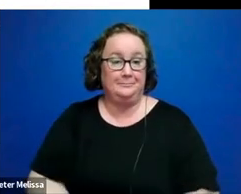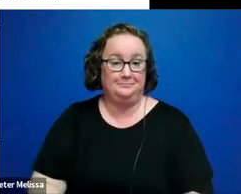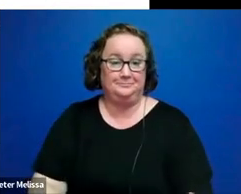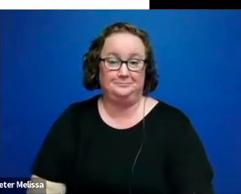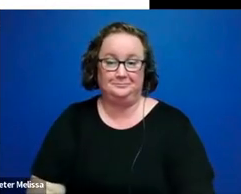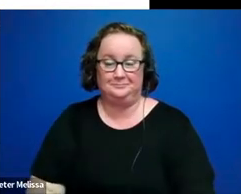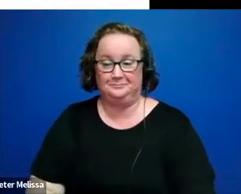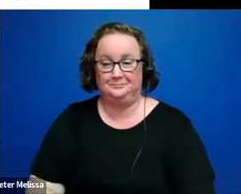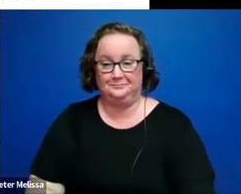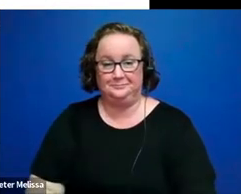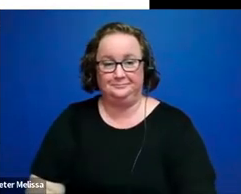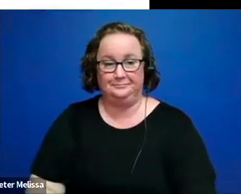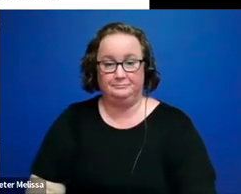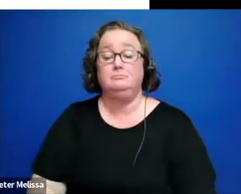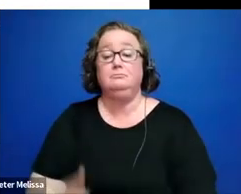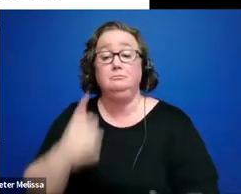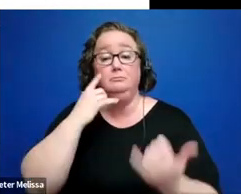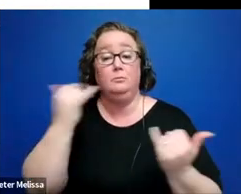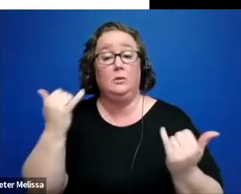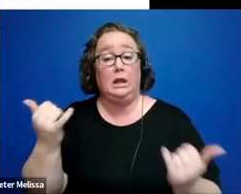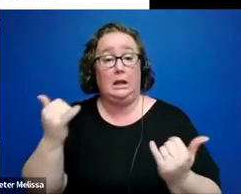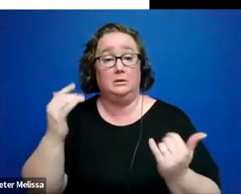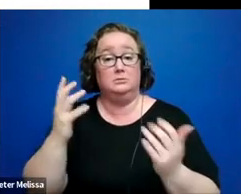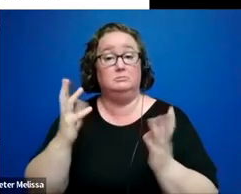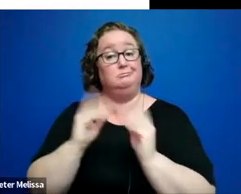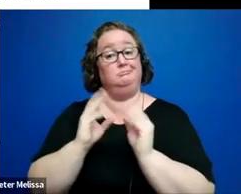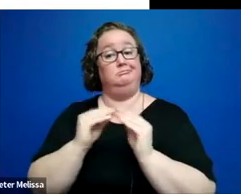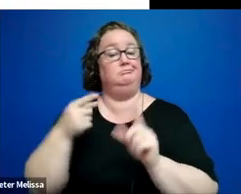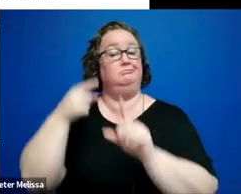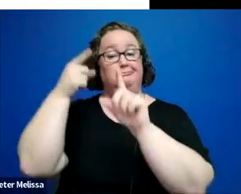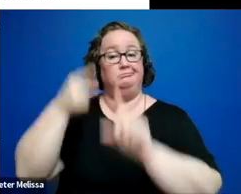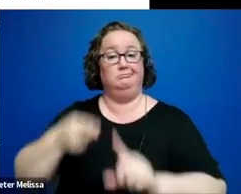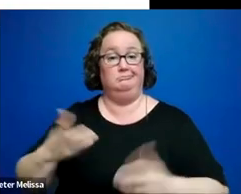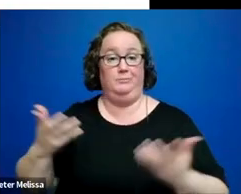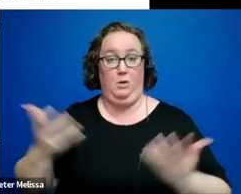So for today's webinar, our objectives are to